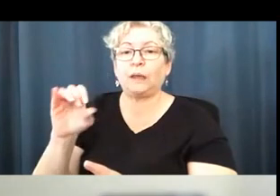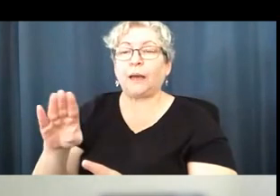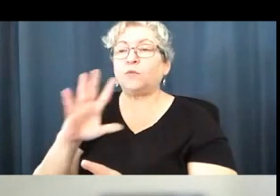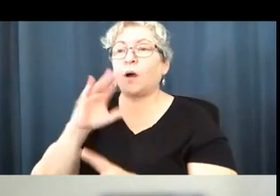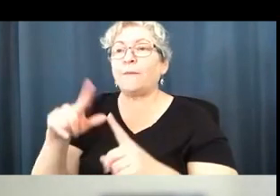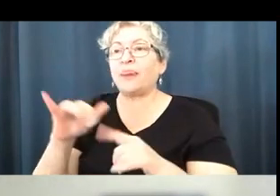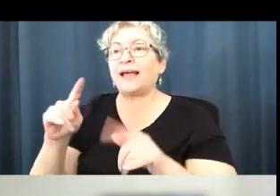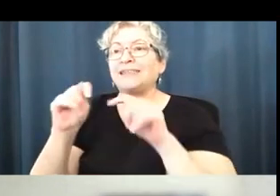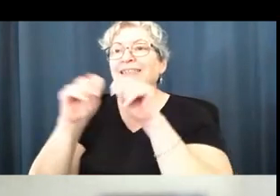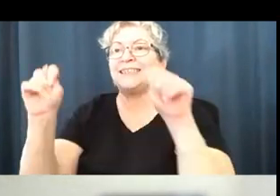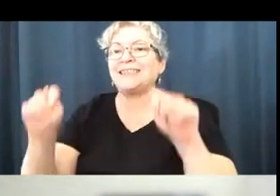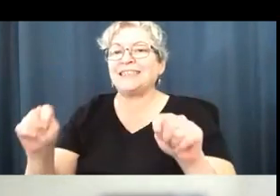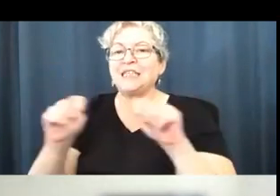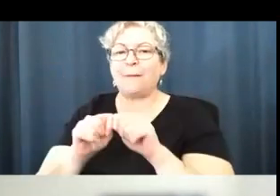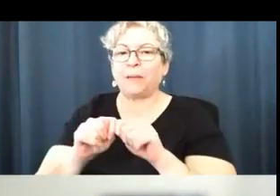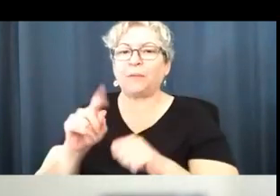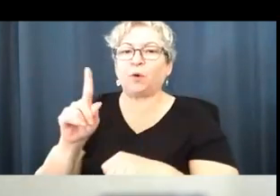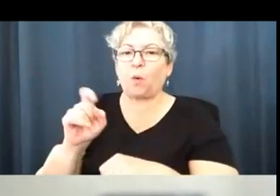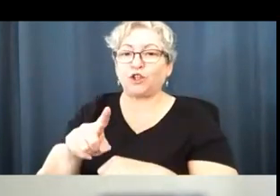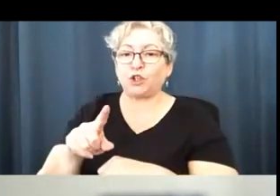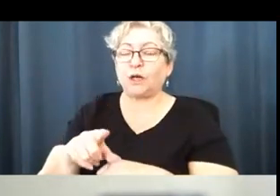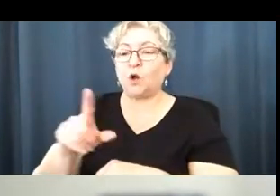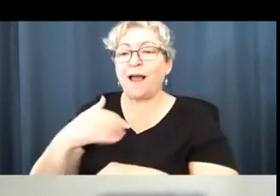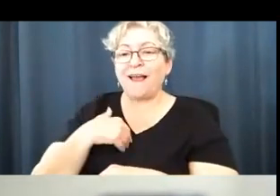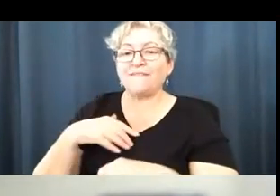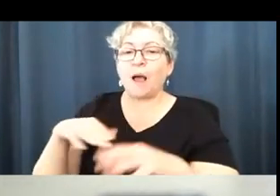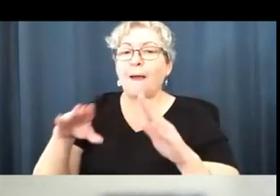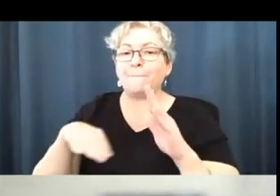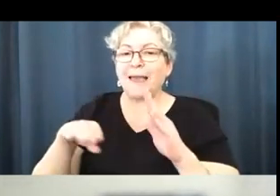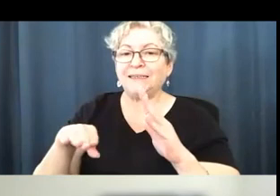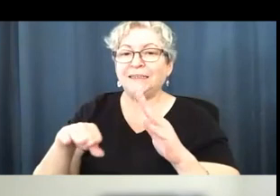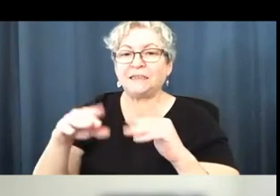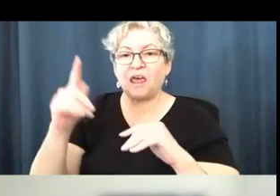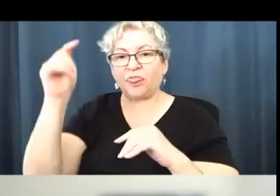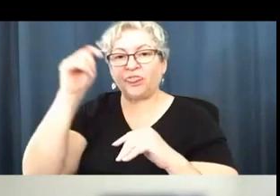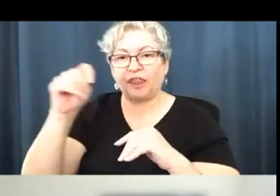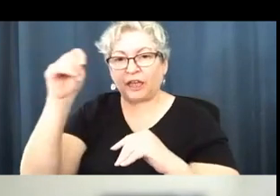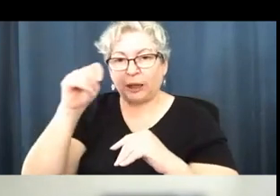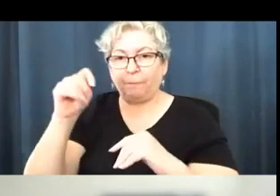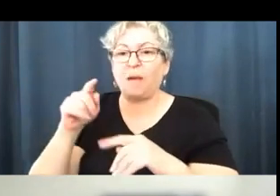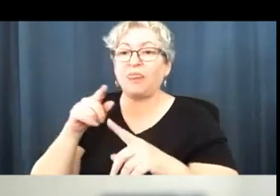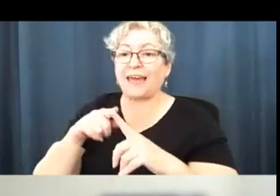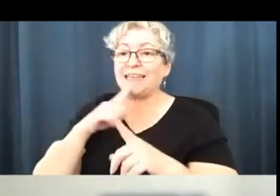So if you pick a base theme for those emails that go out that is accessible, you can be successful.